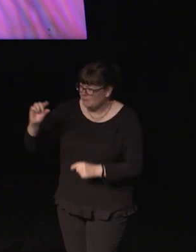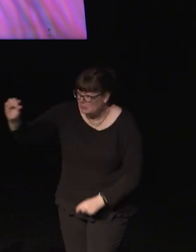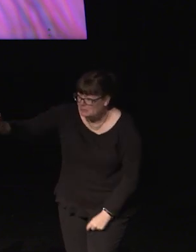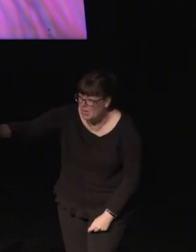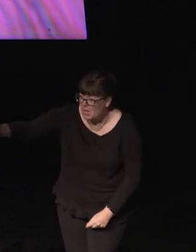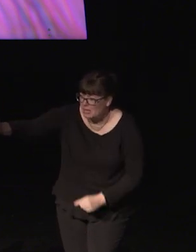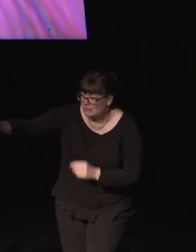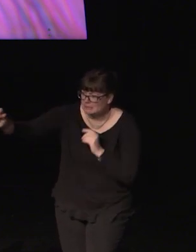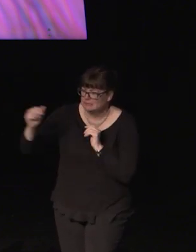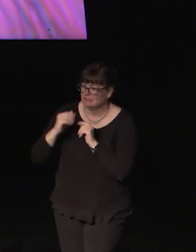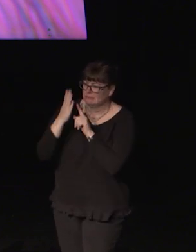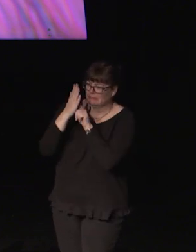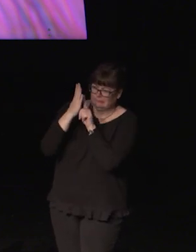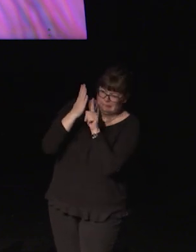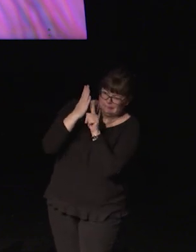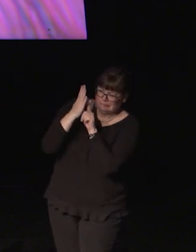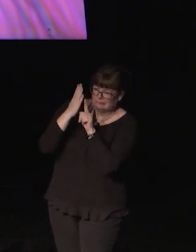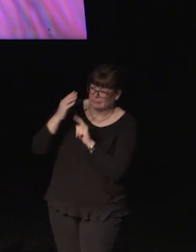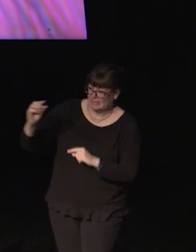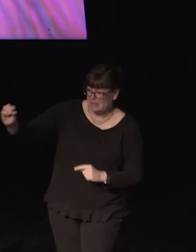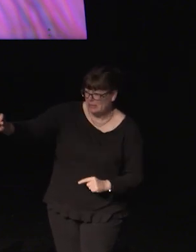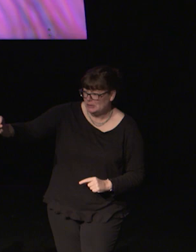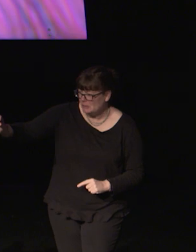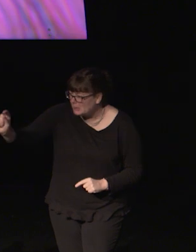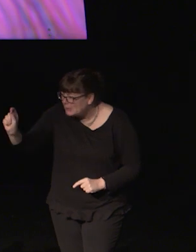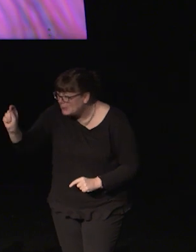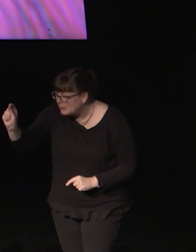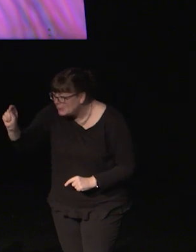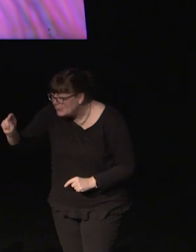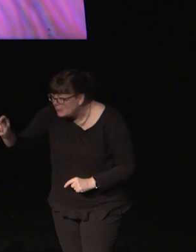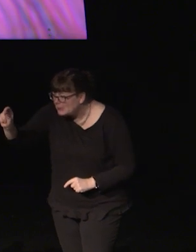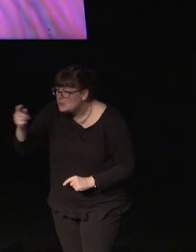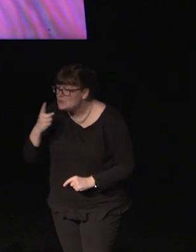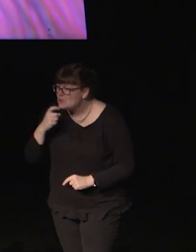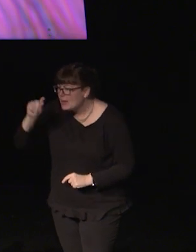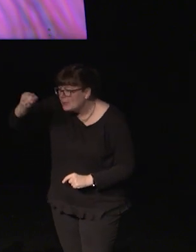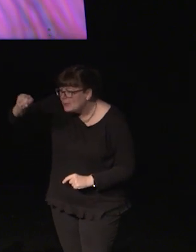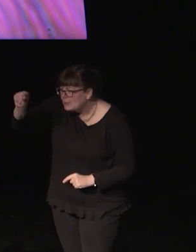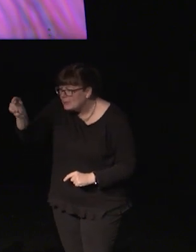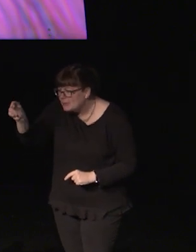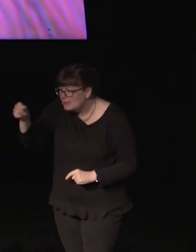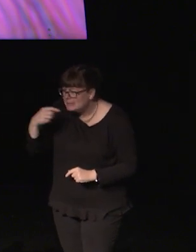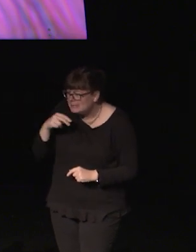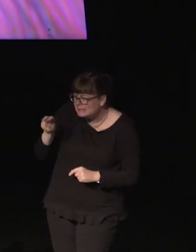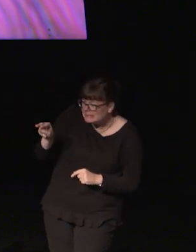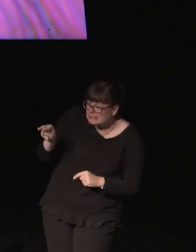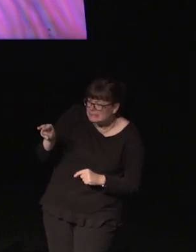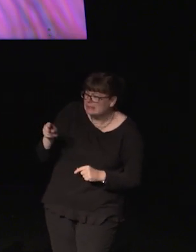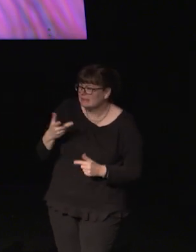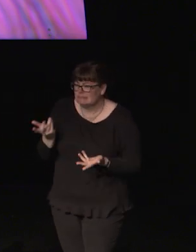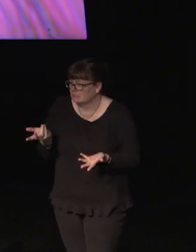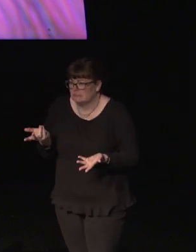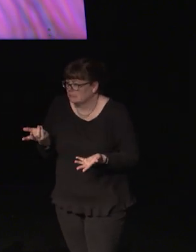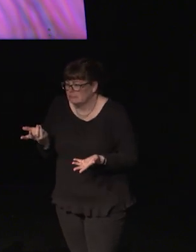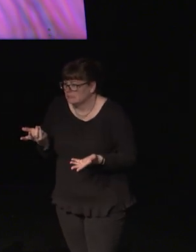and all they have is a little tiny semicircle of red above their heads, that's something that can't be distinguishing